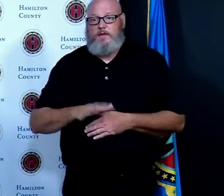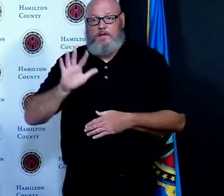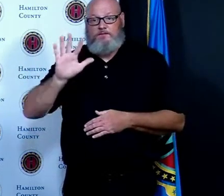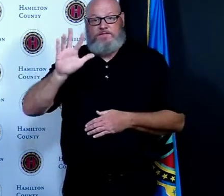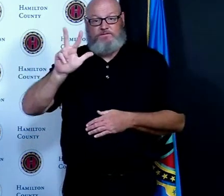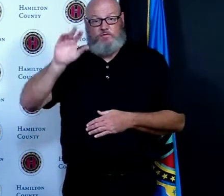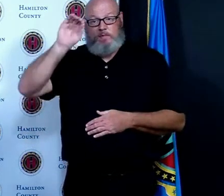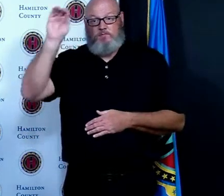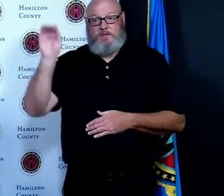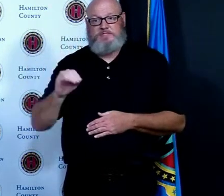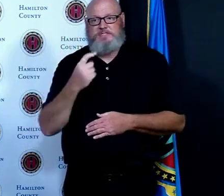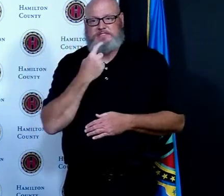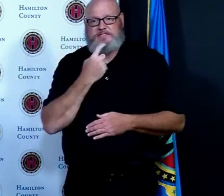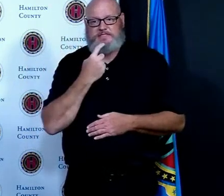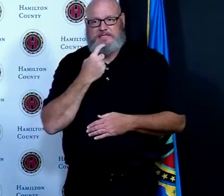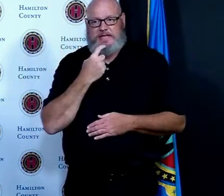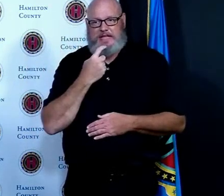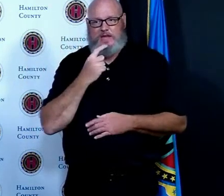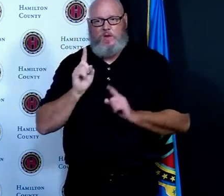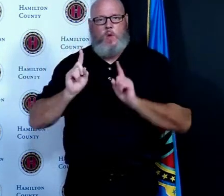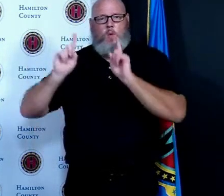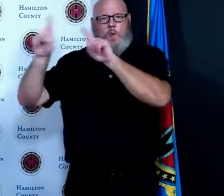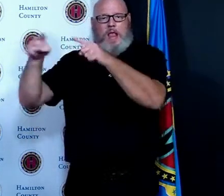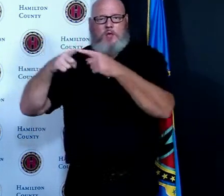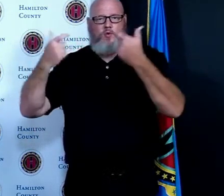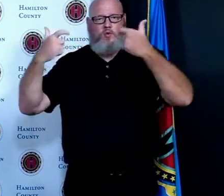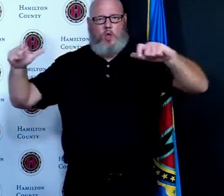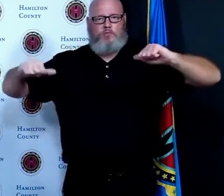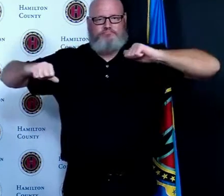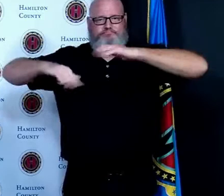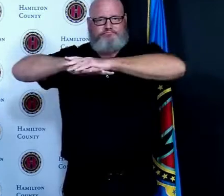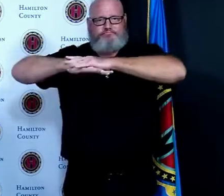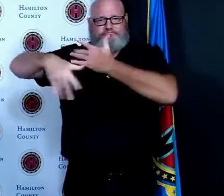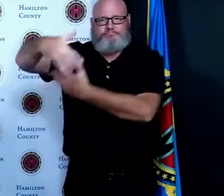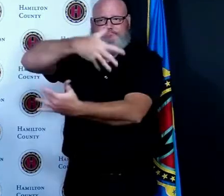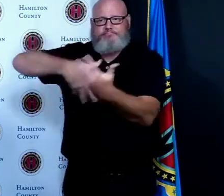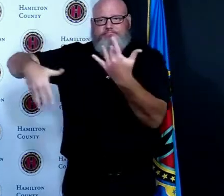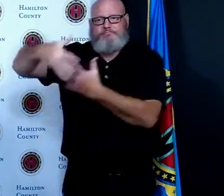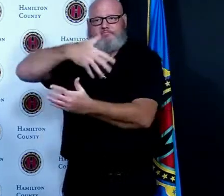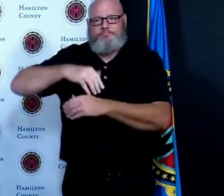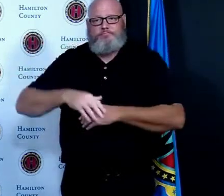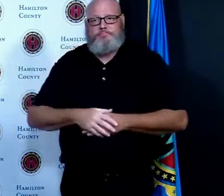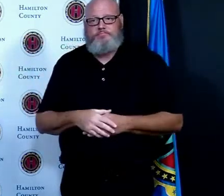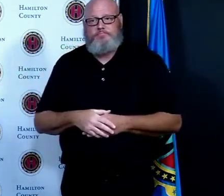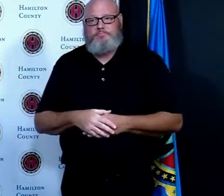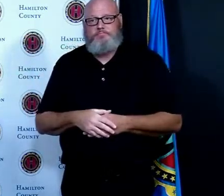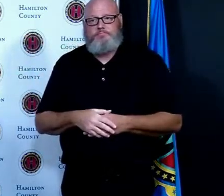types of activities that they attended they attended work many people retail shopping